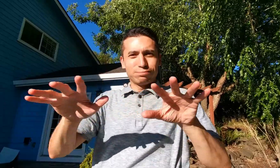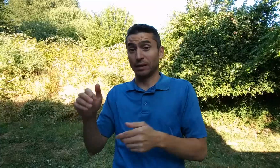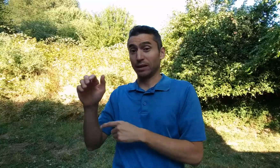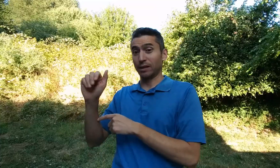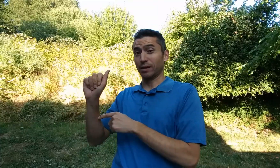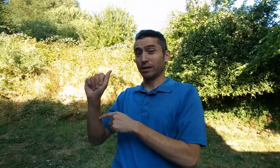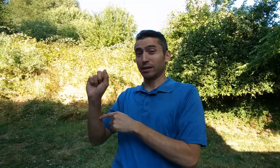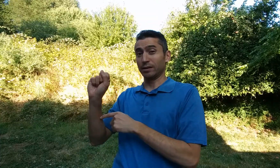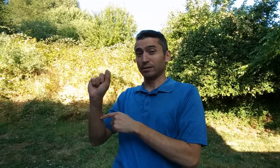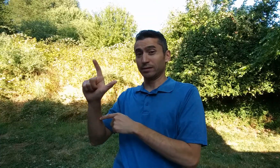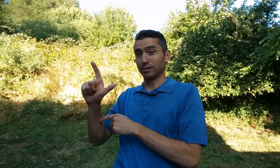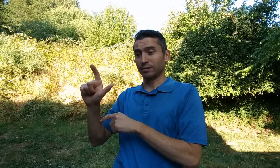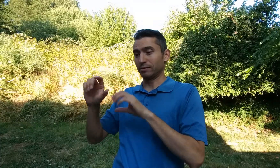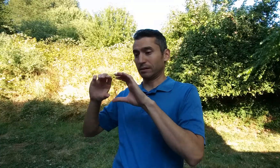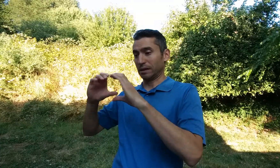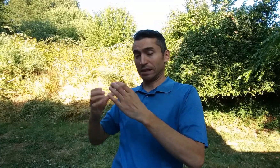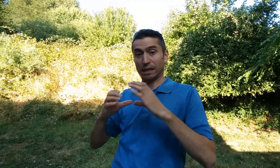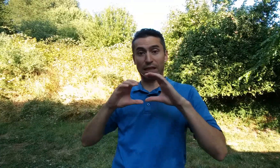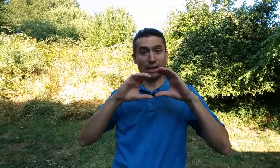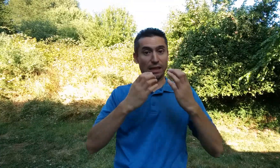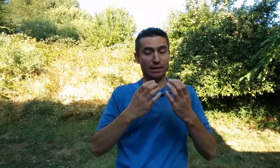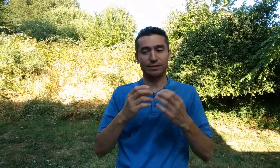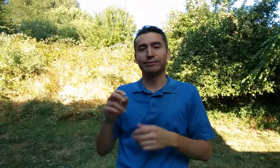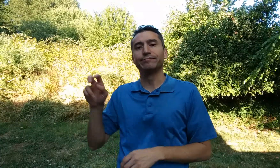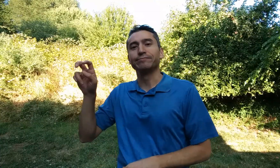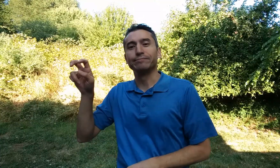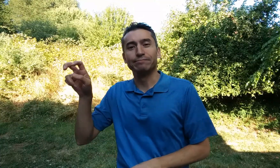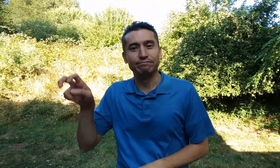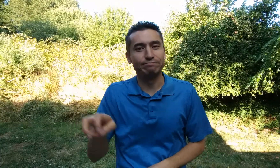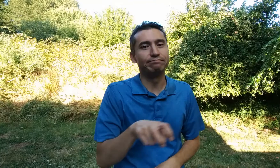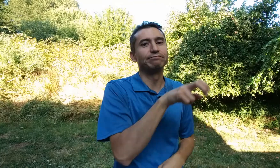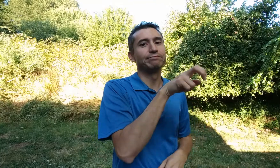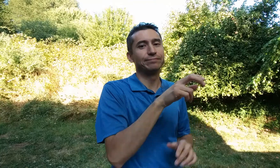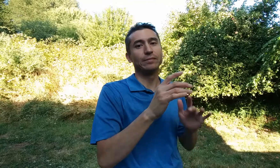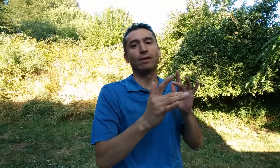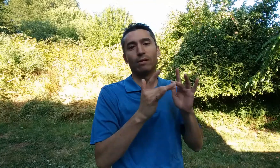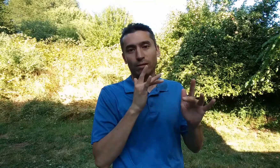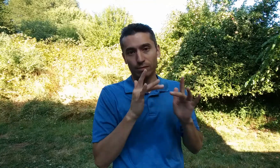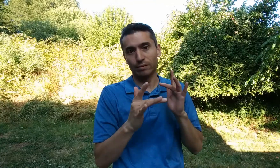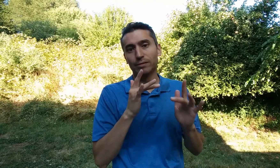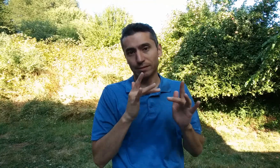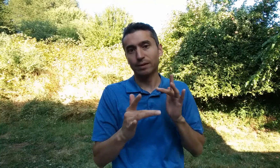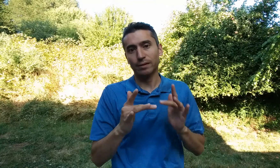So, the ASL classes being held remotely online.